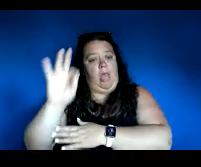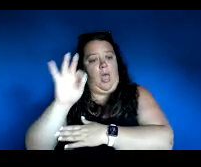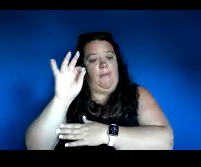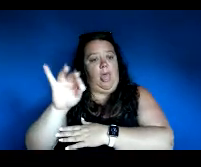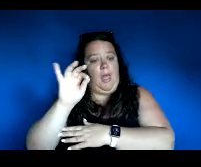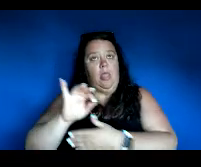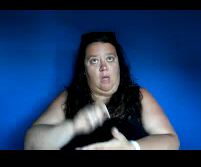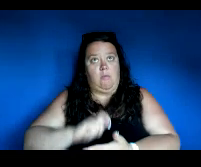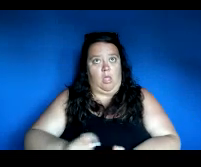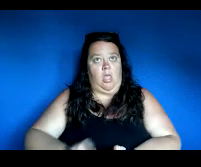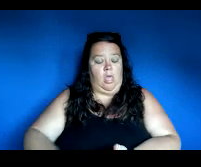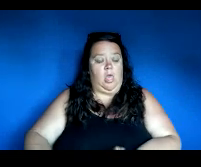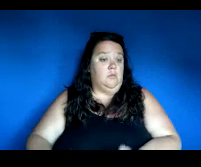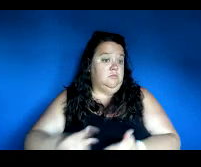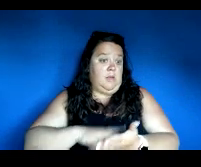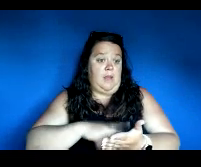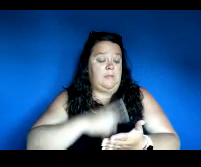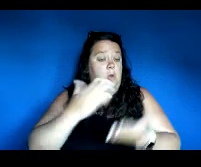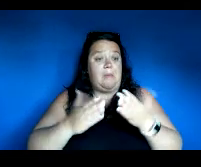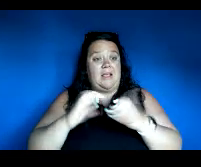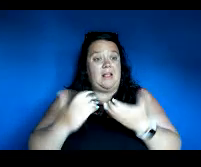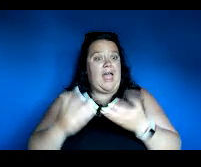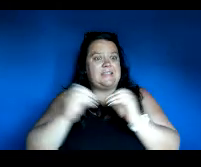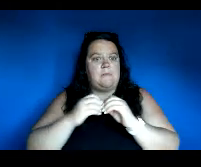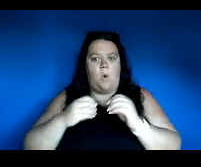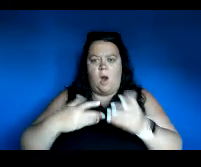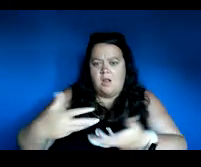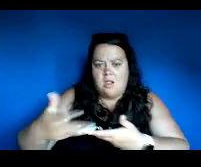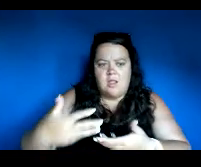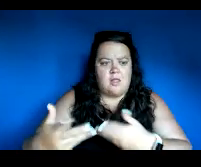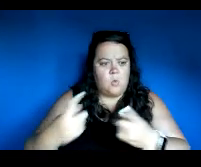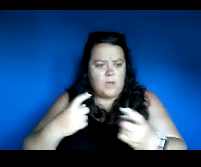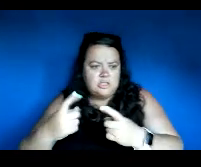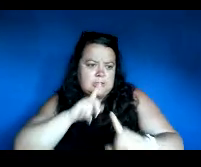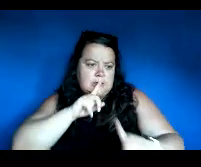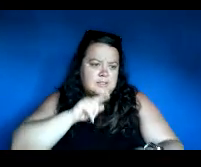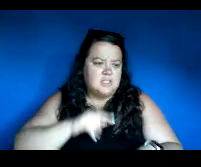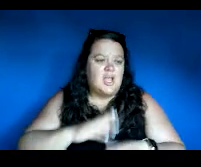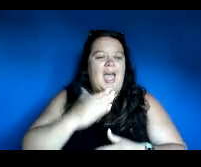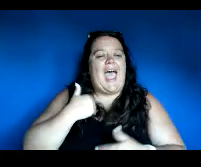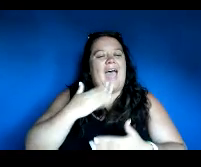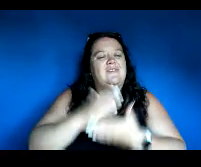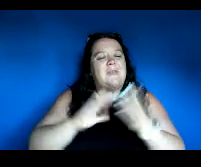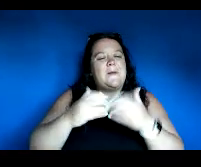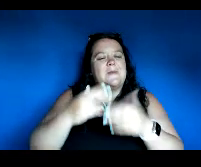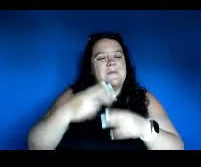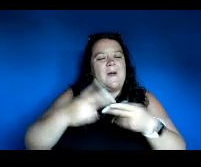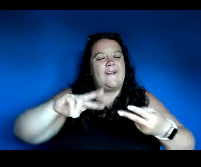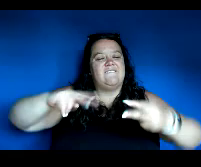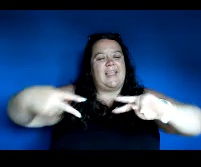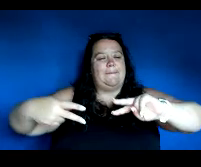And then there are other classrooms that are gonna be more dynamic. We have some classrooms, they're called flip classrooms, where students will do a lot of their learning outside